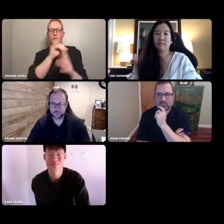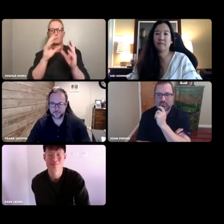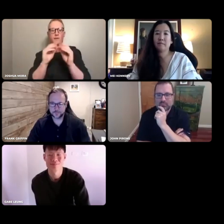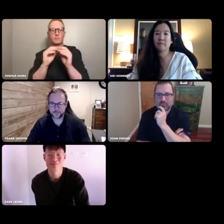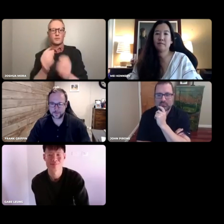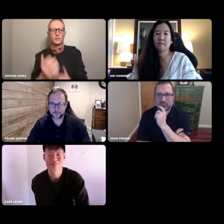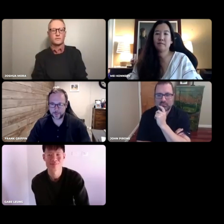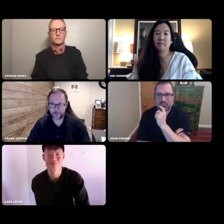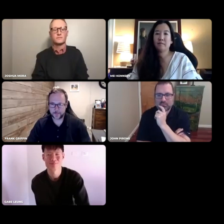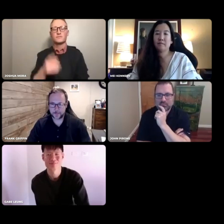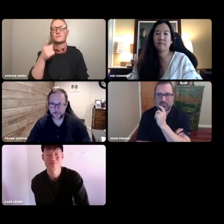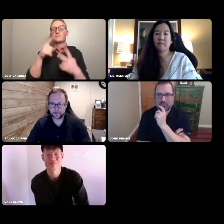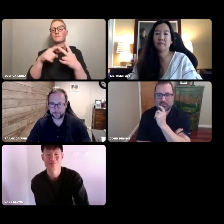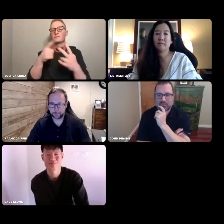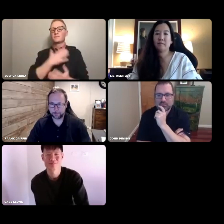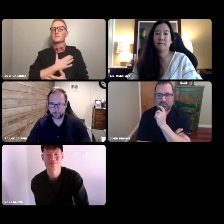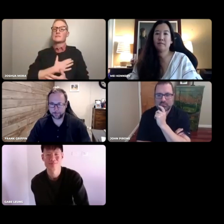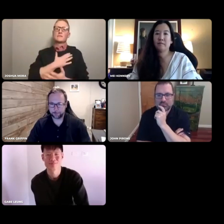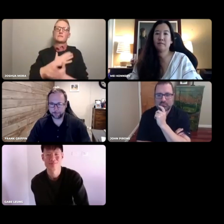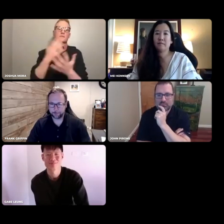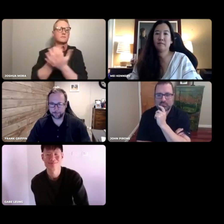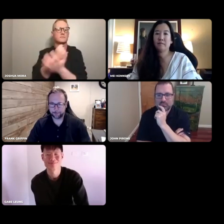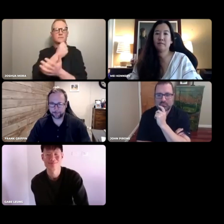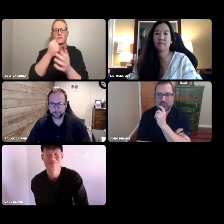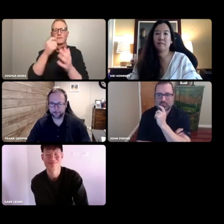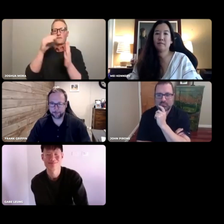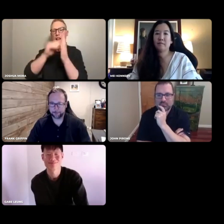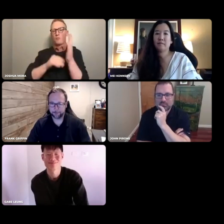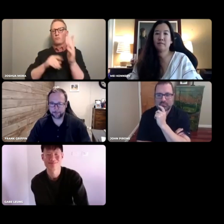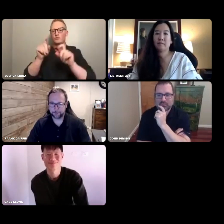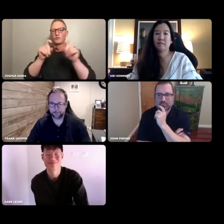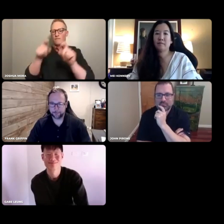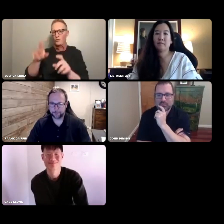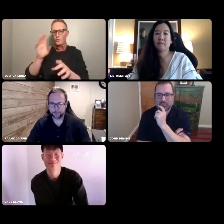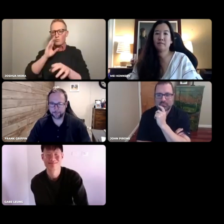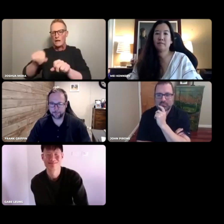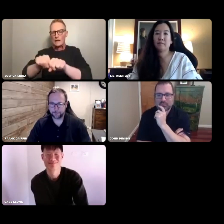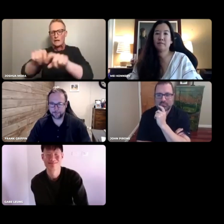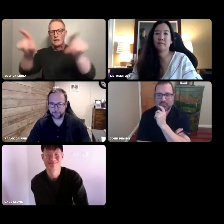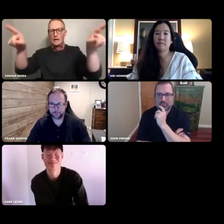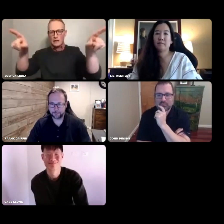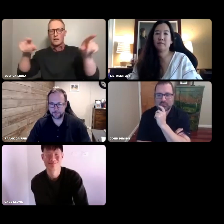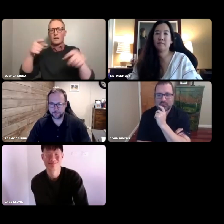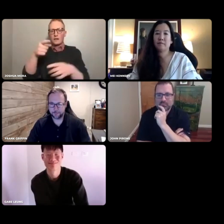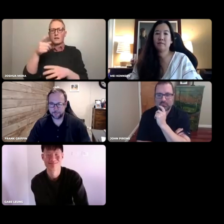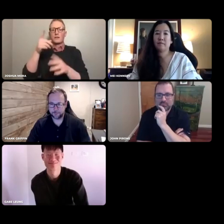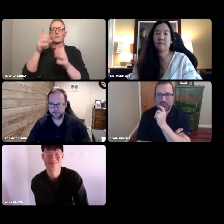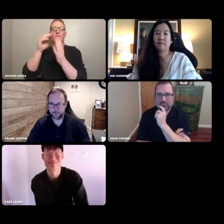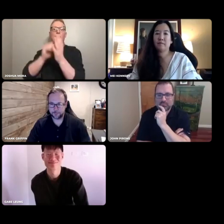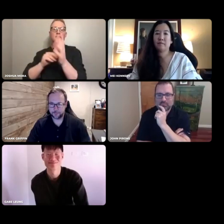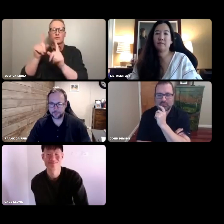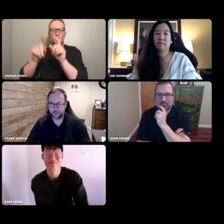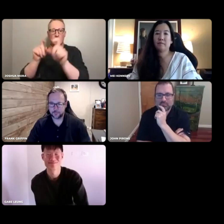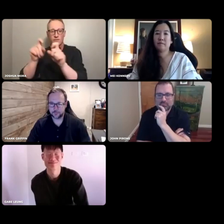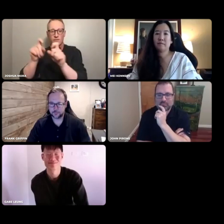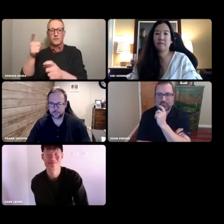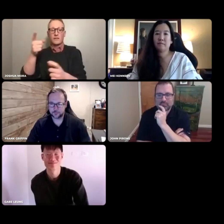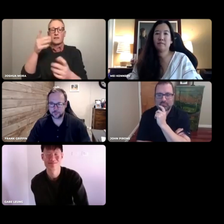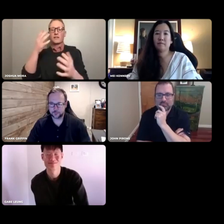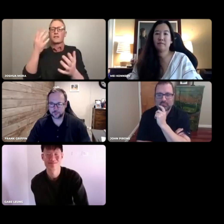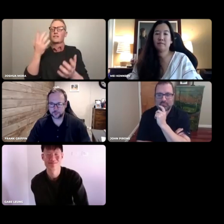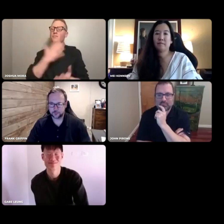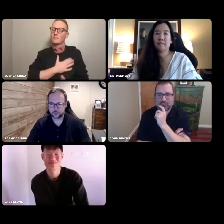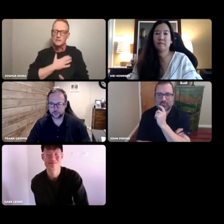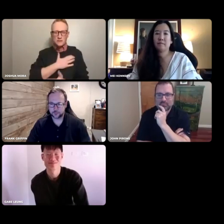Focus on the survey that will be sent out.